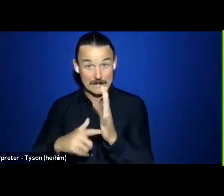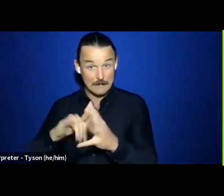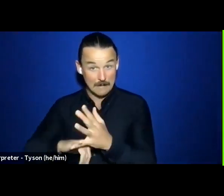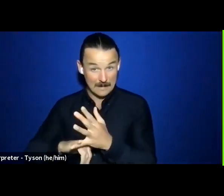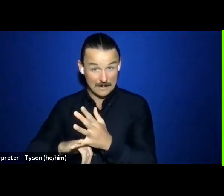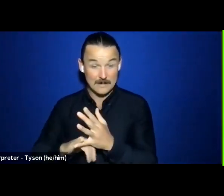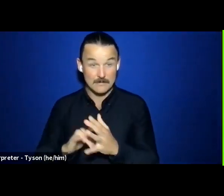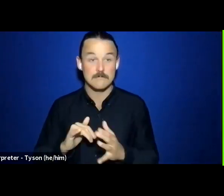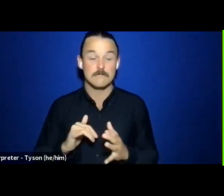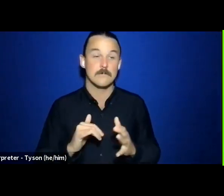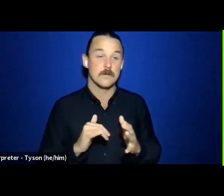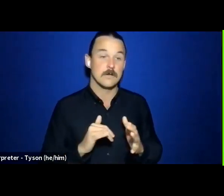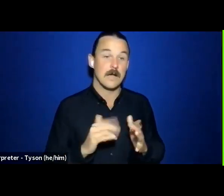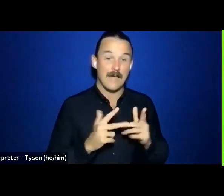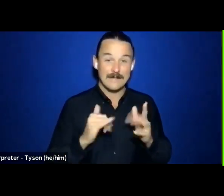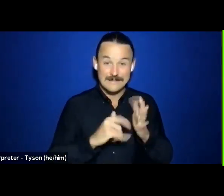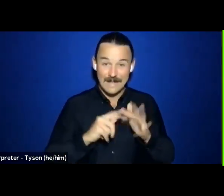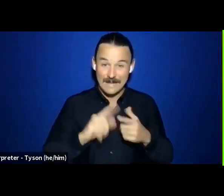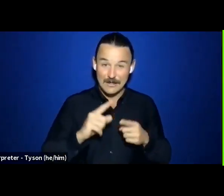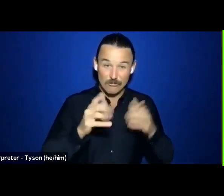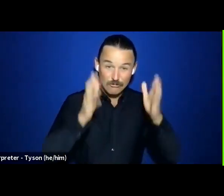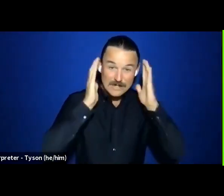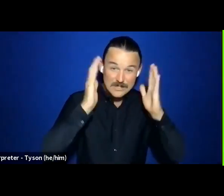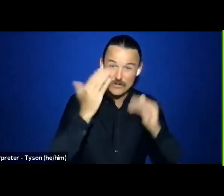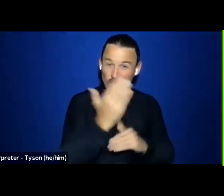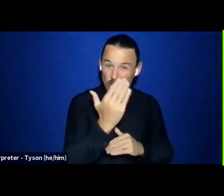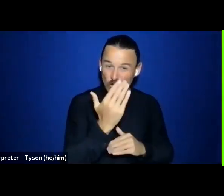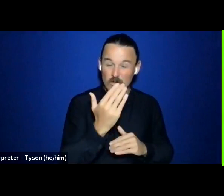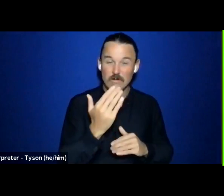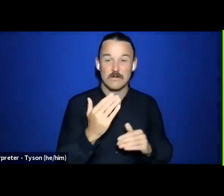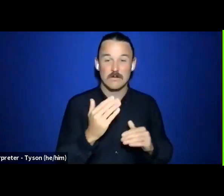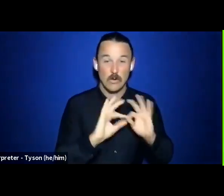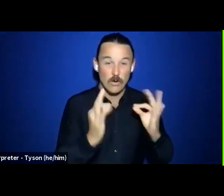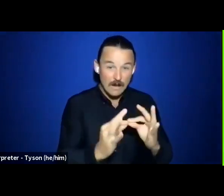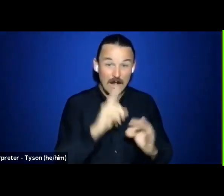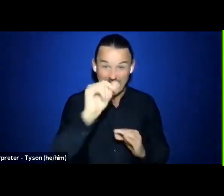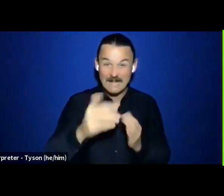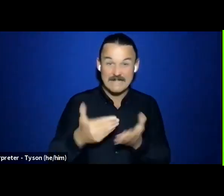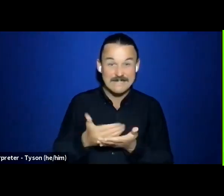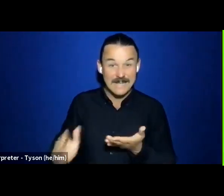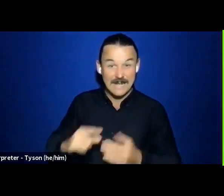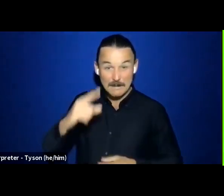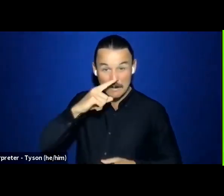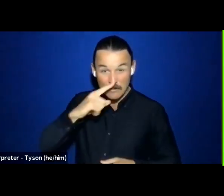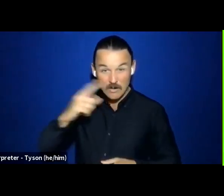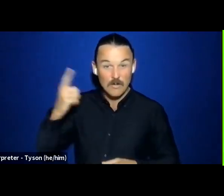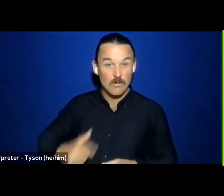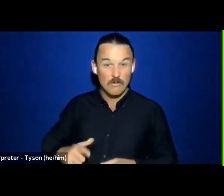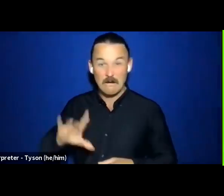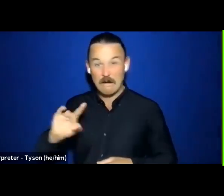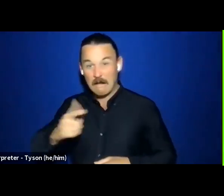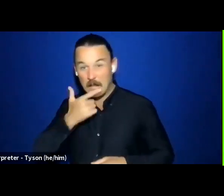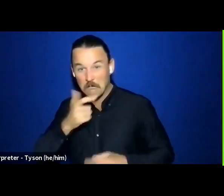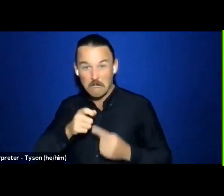Tasmania, real. gious institutions in gious institutions including Schools gious institutions including schools and hospitals can still sack people on the basis of their sexual orientation